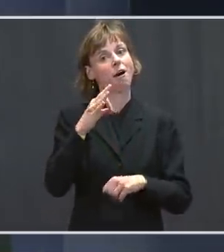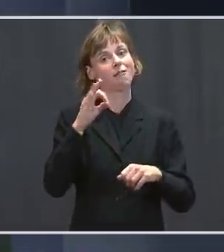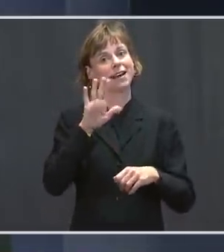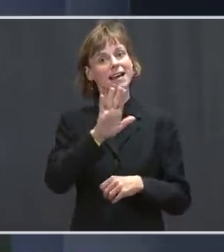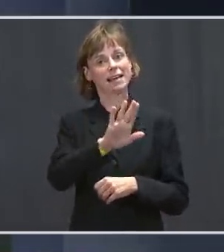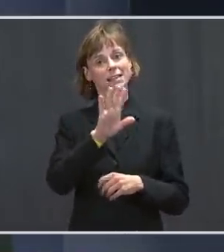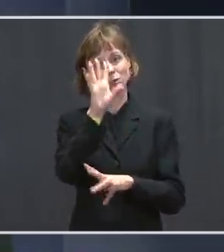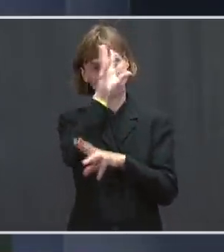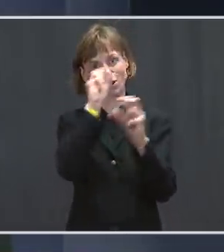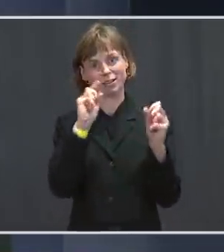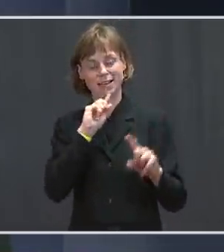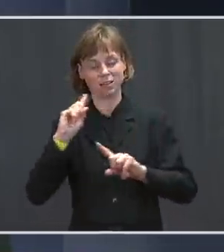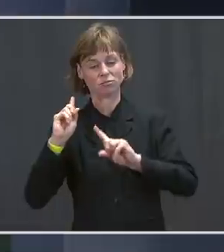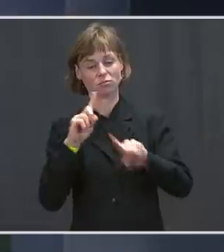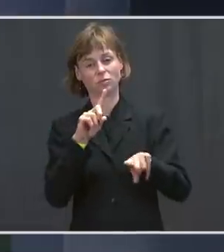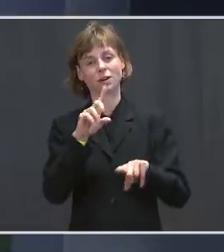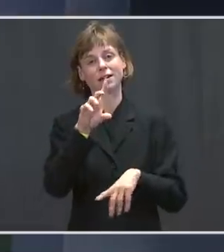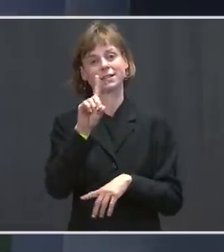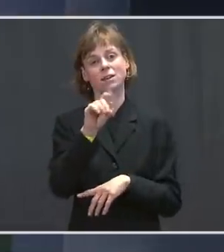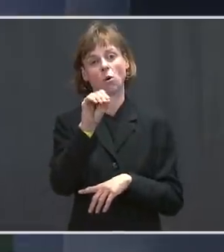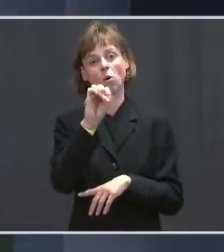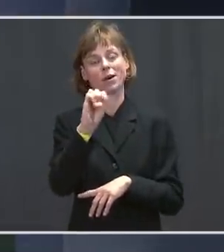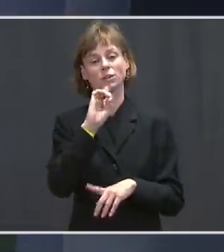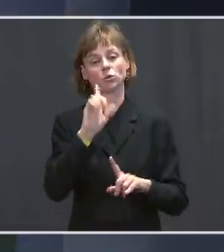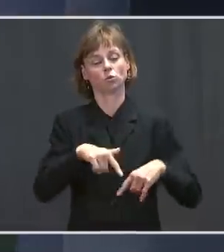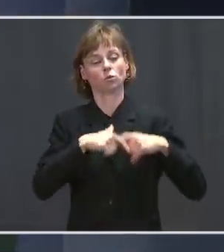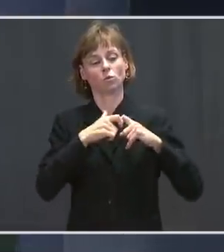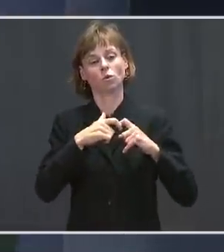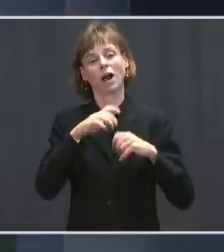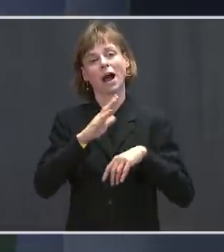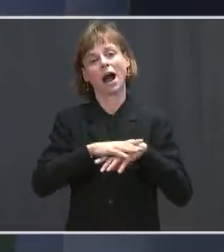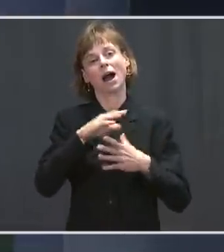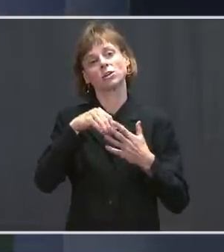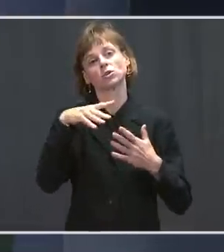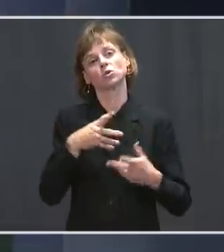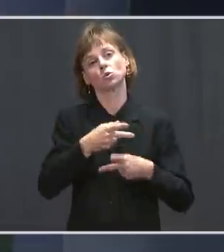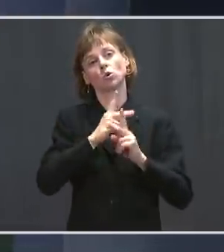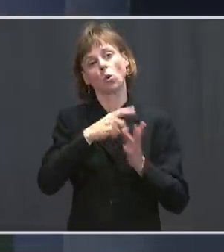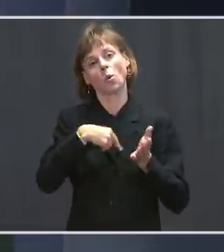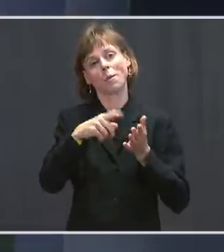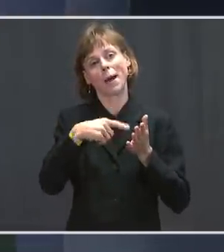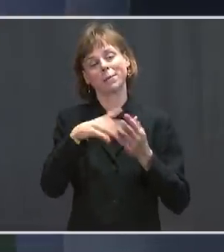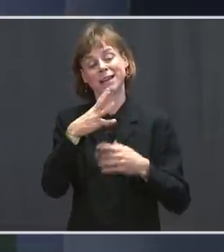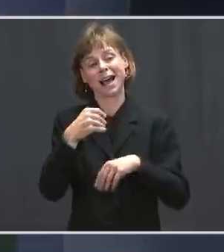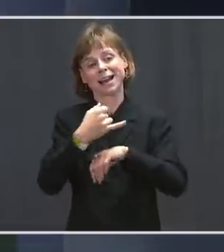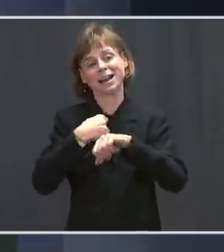to extend the existing pause on student loan payments and interest for millions of Americans with federal student loans.